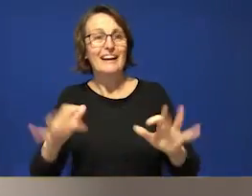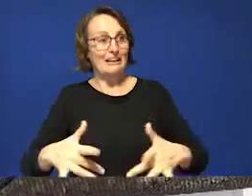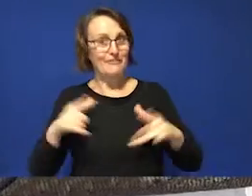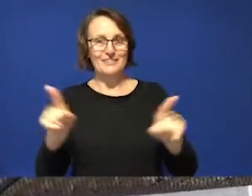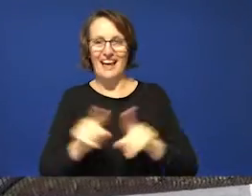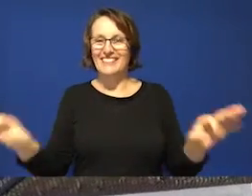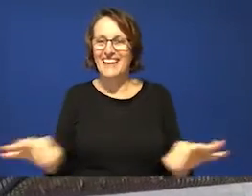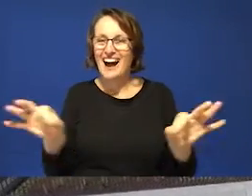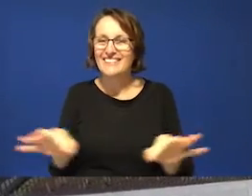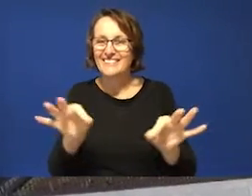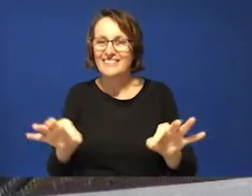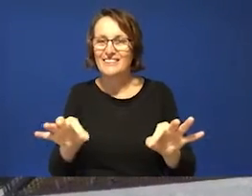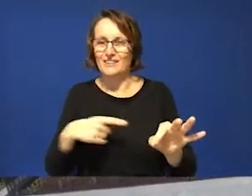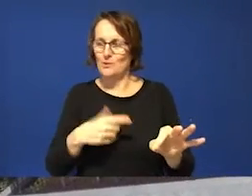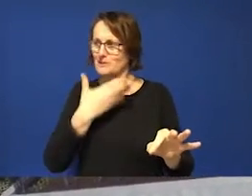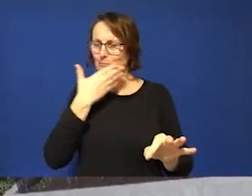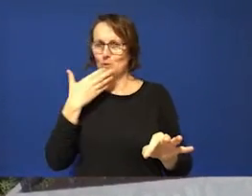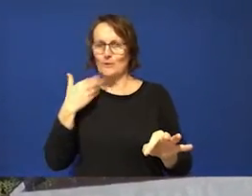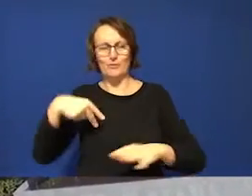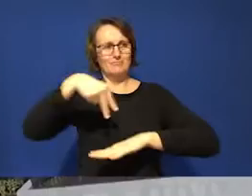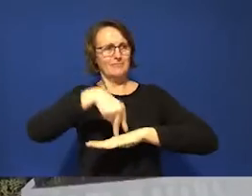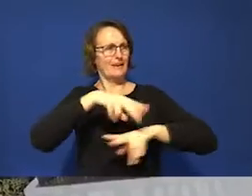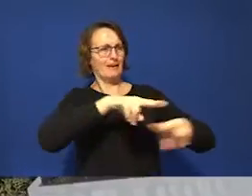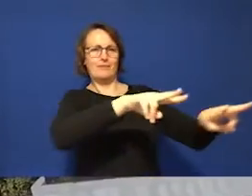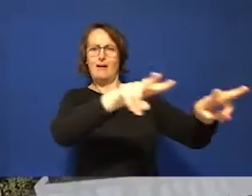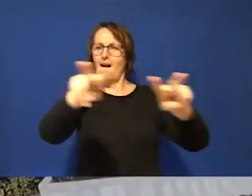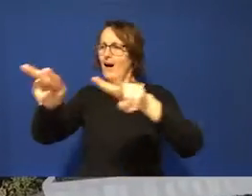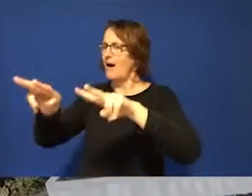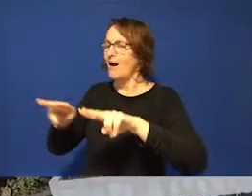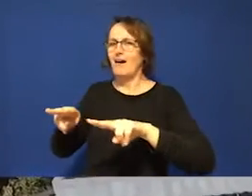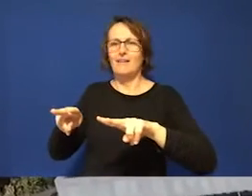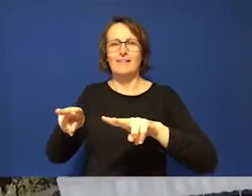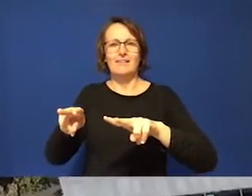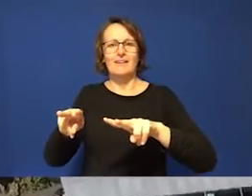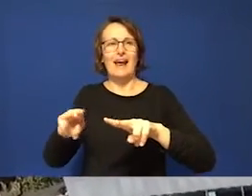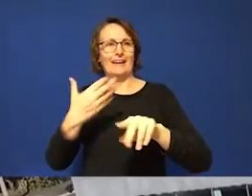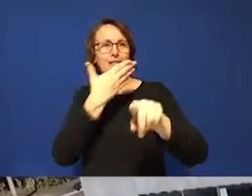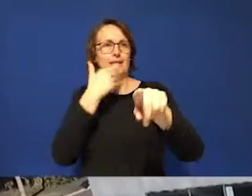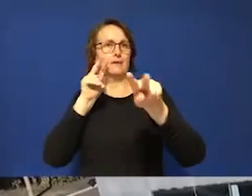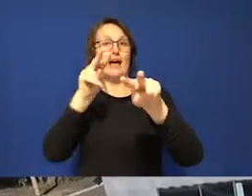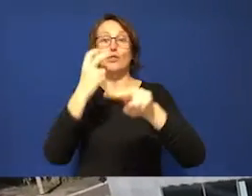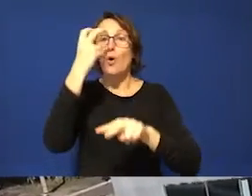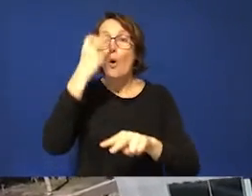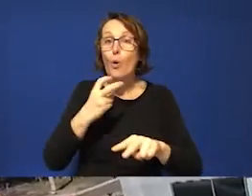It just feels like part of the garden. And so what it's done is provide this beautiful plinth effect to the old parliament building,